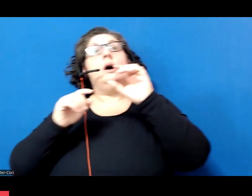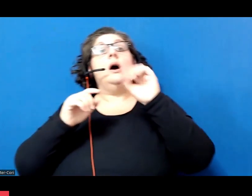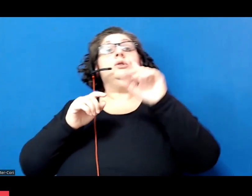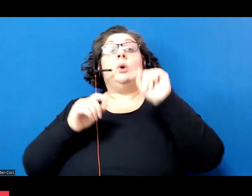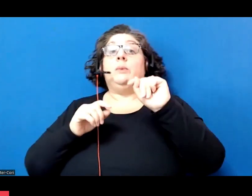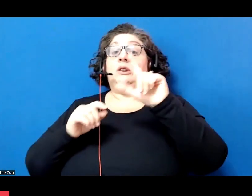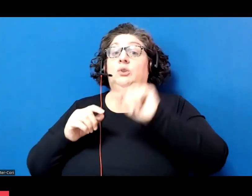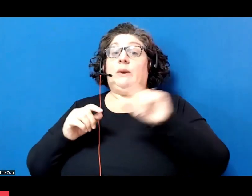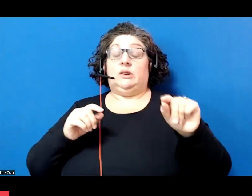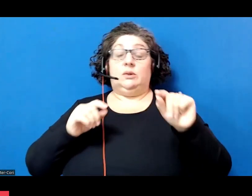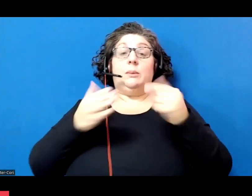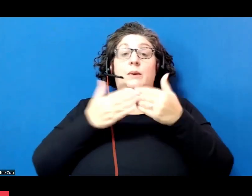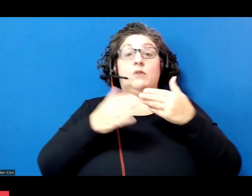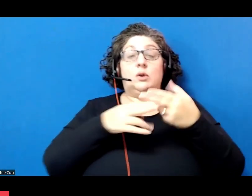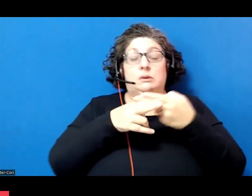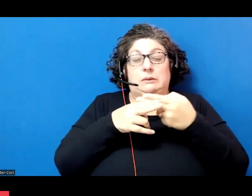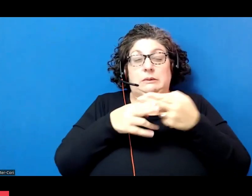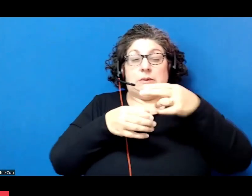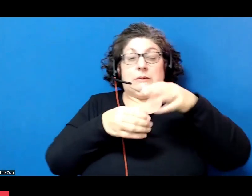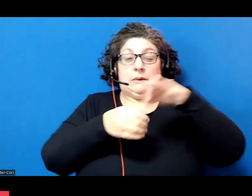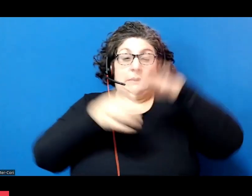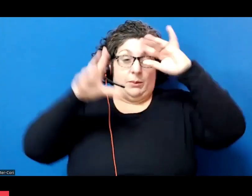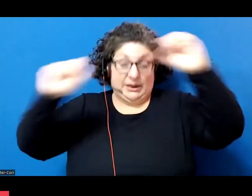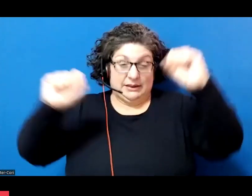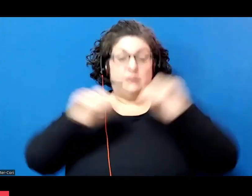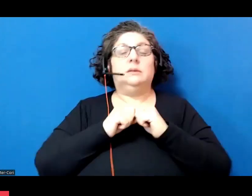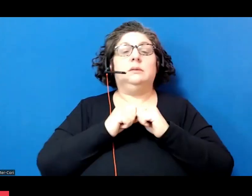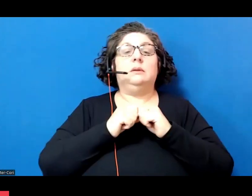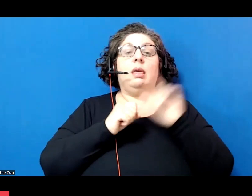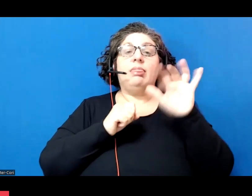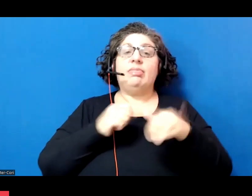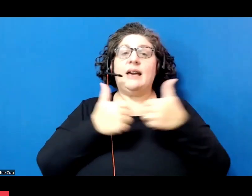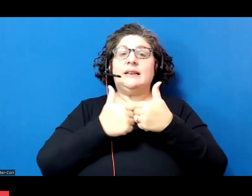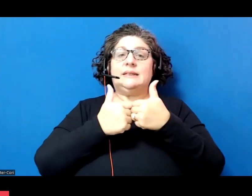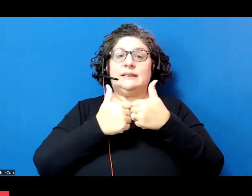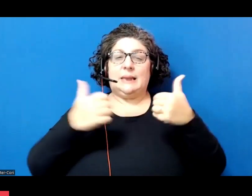very shortly before the presidential election and that separate writing noted yeah, there